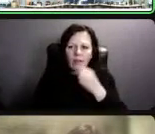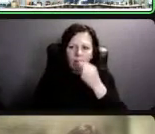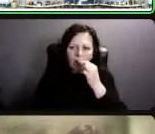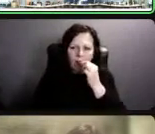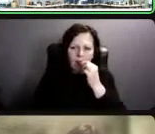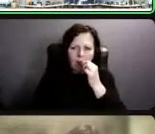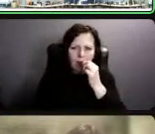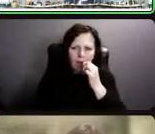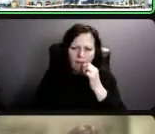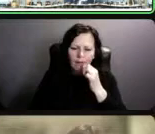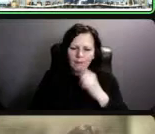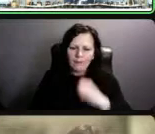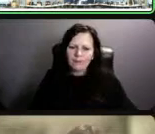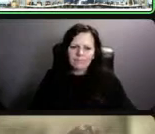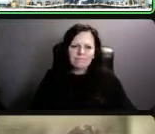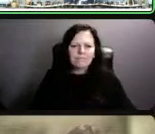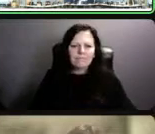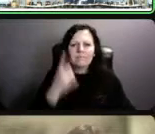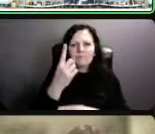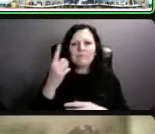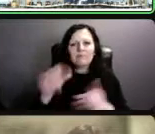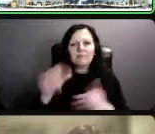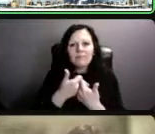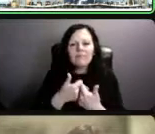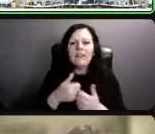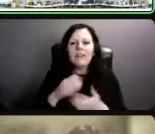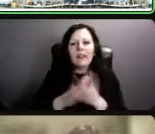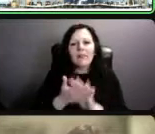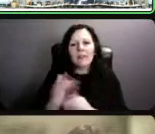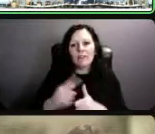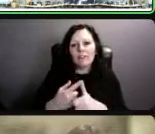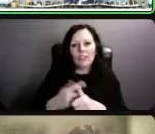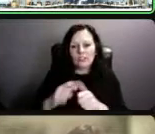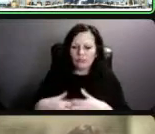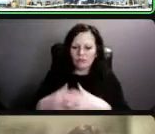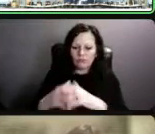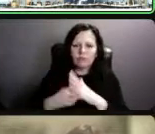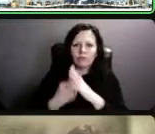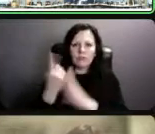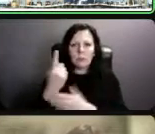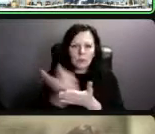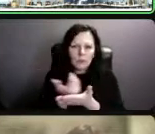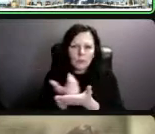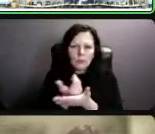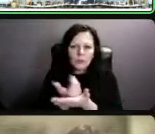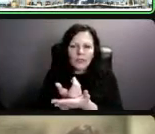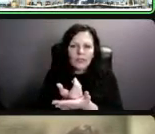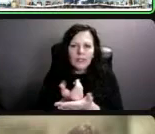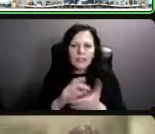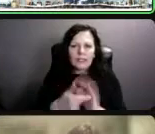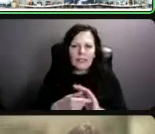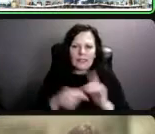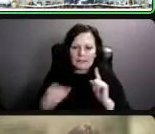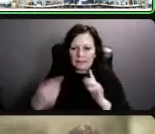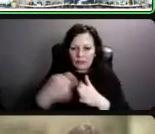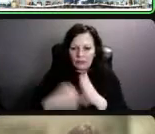SUBJECT TO THE TAX. DID YOU GET THE OPPORTUNITY TO VOTE ON AN I LIKE THAT.